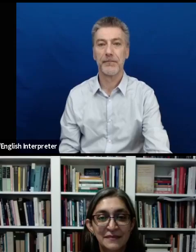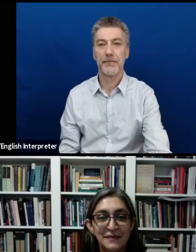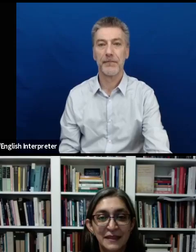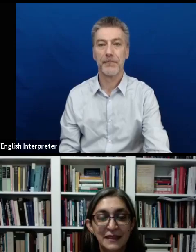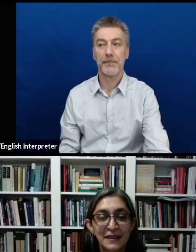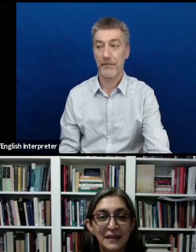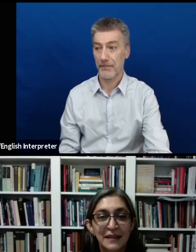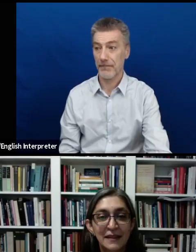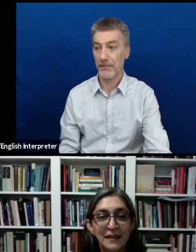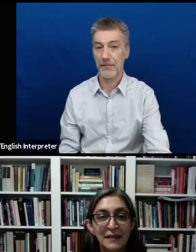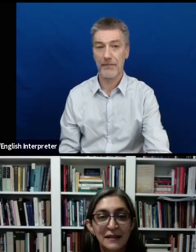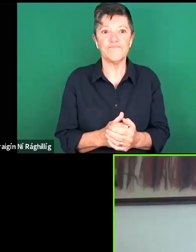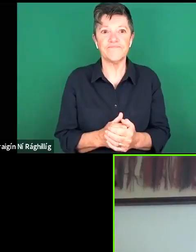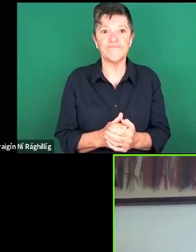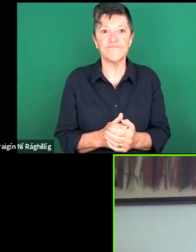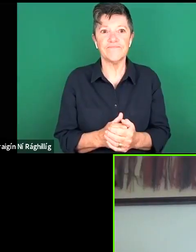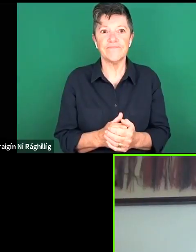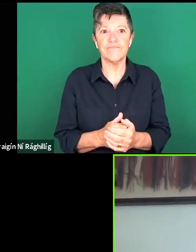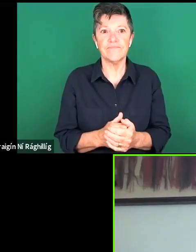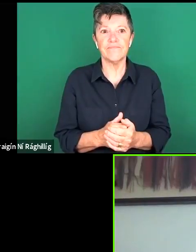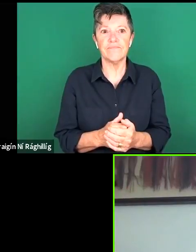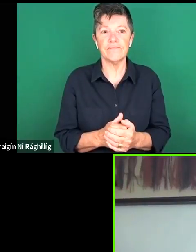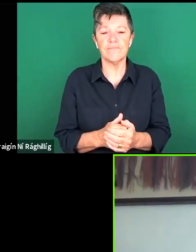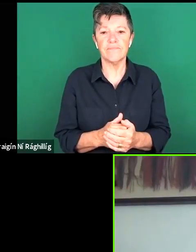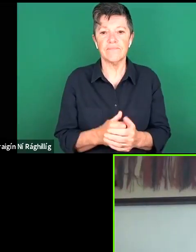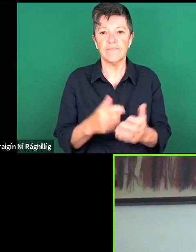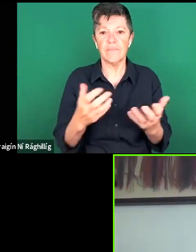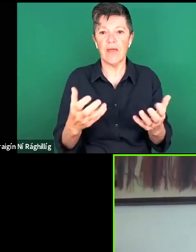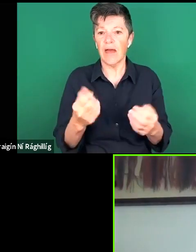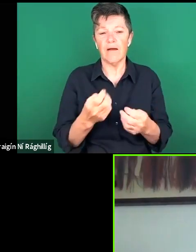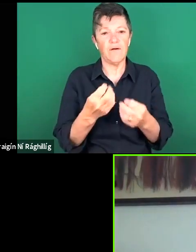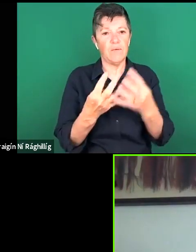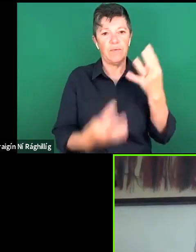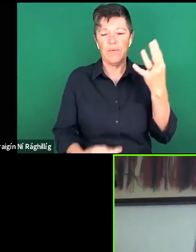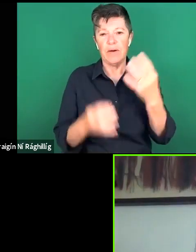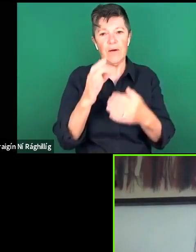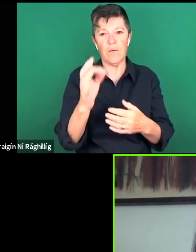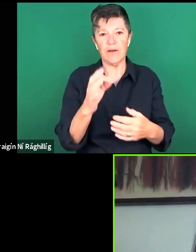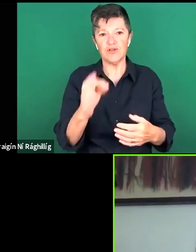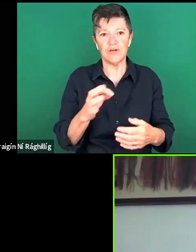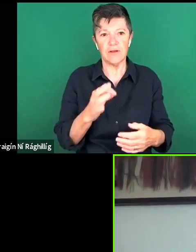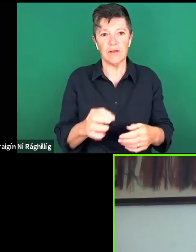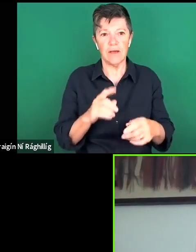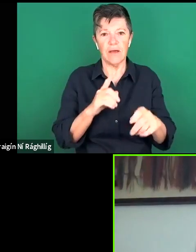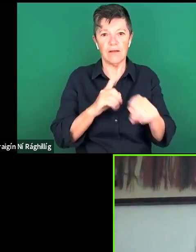between the 2 types of empire is one is a conty gooeys empire one that